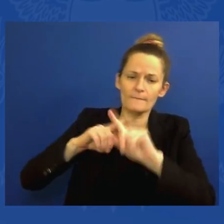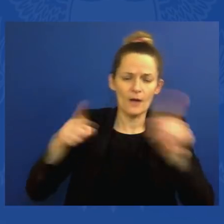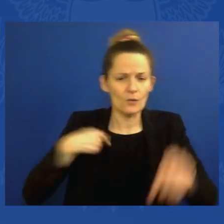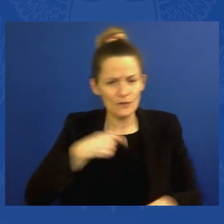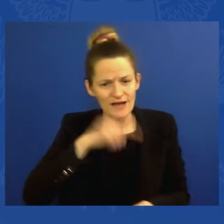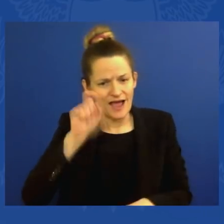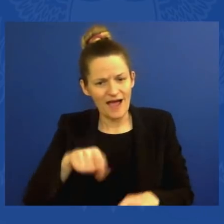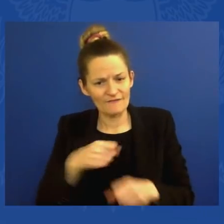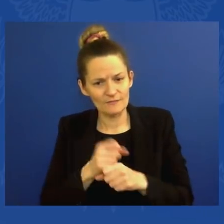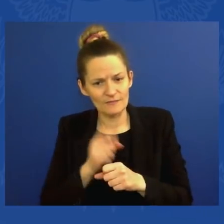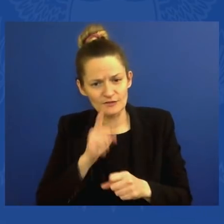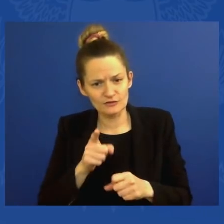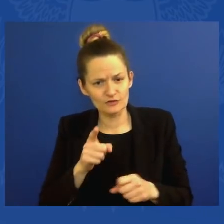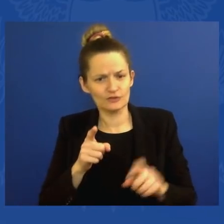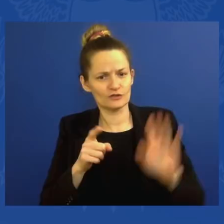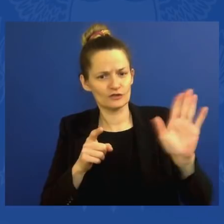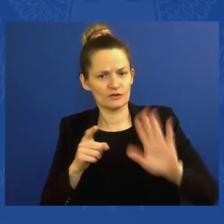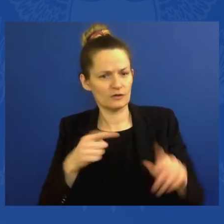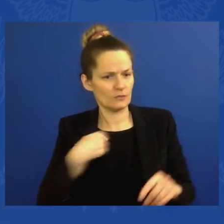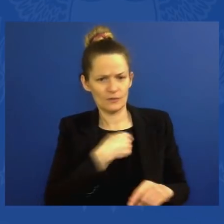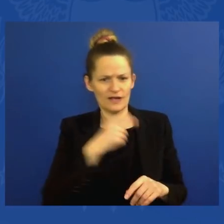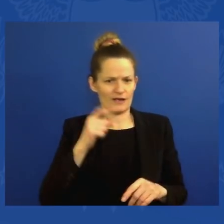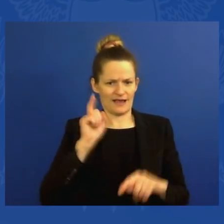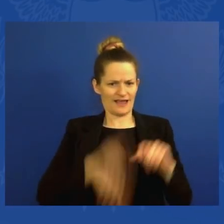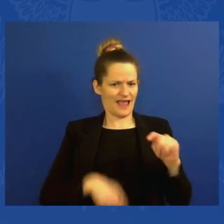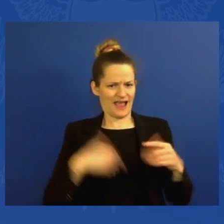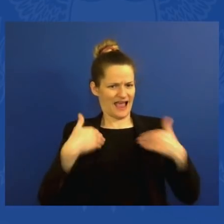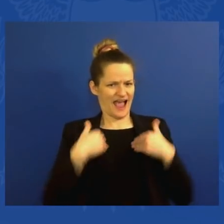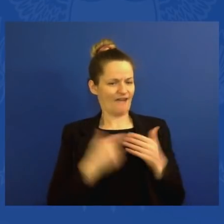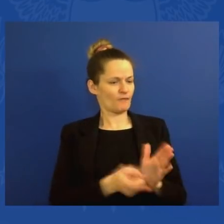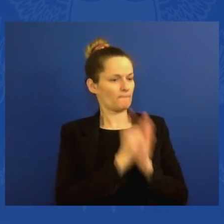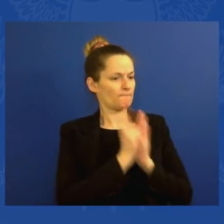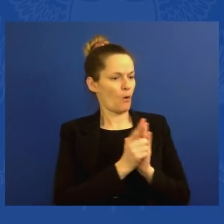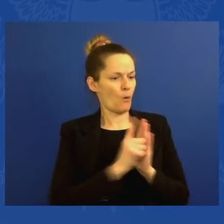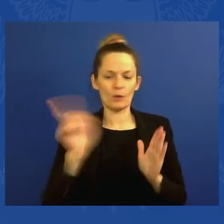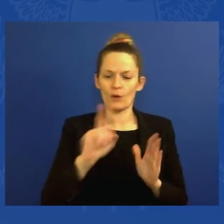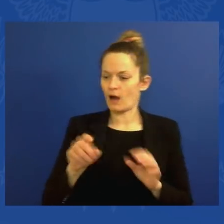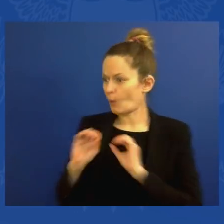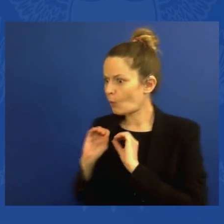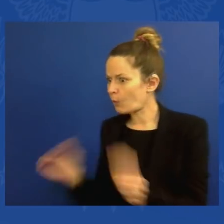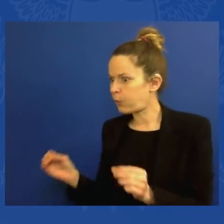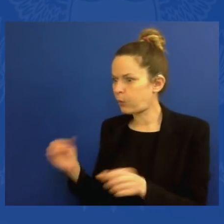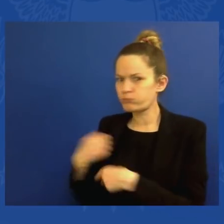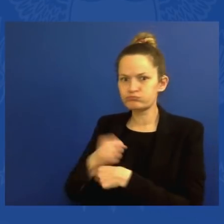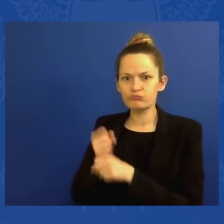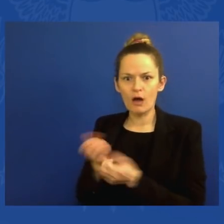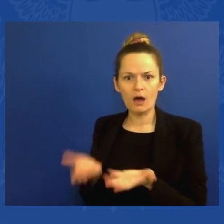But we also need a resilient supply chains of our own so that we're never at the mercy of other countries